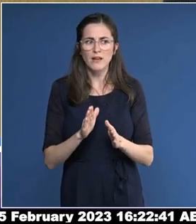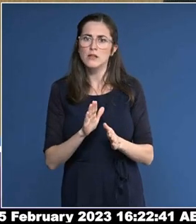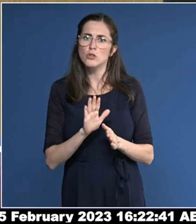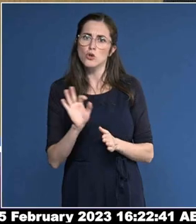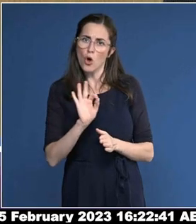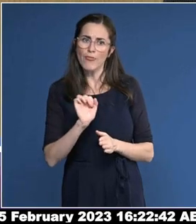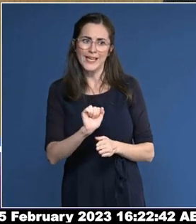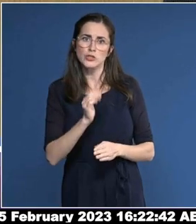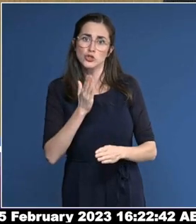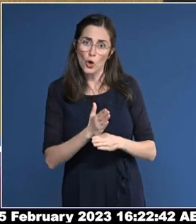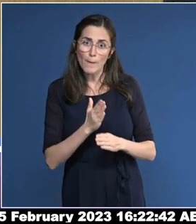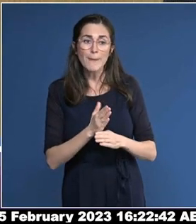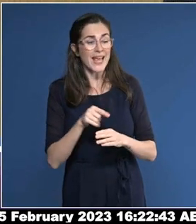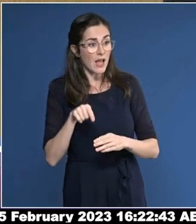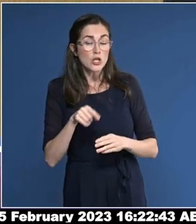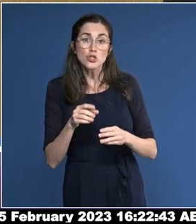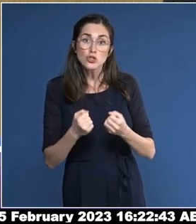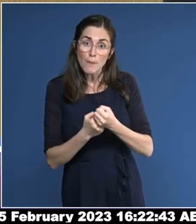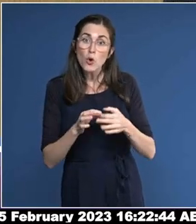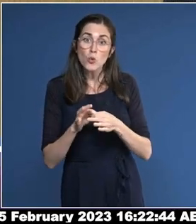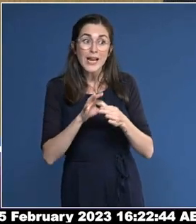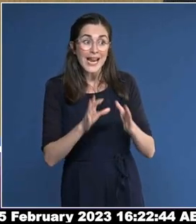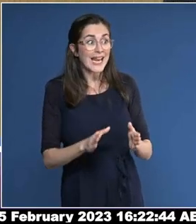coordinator would be expected to assist the participant to engage that advocate.